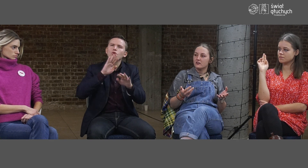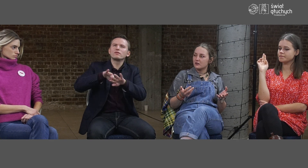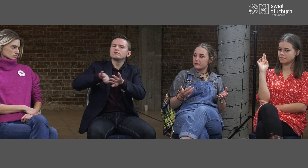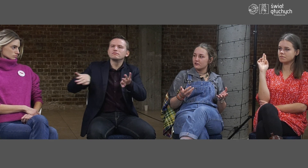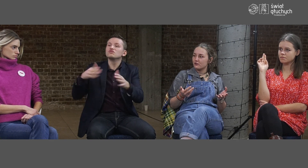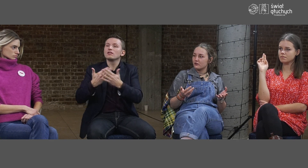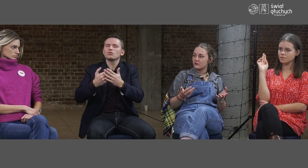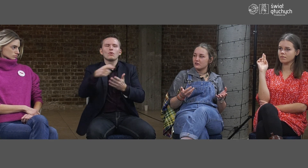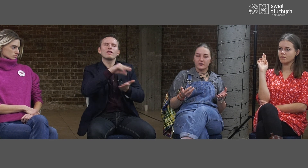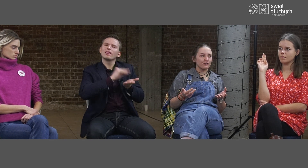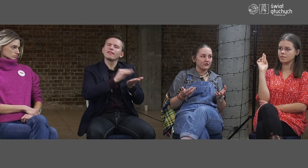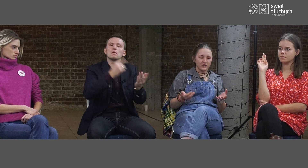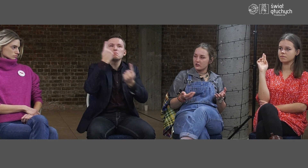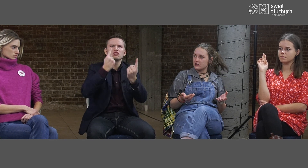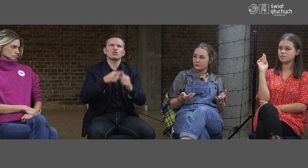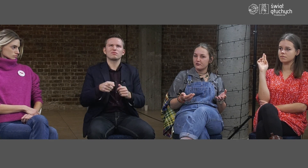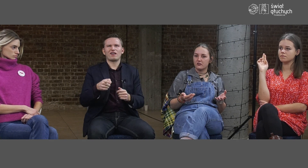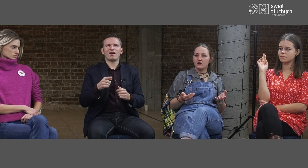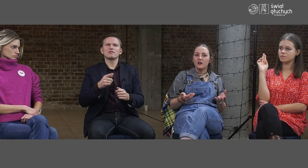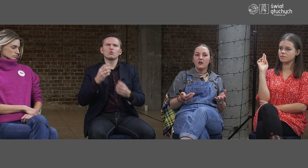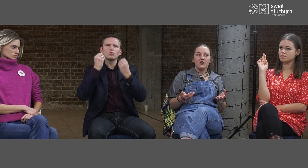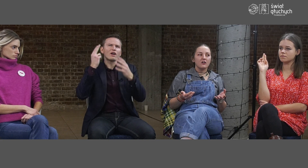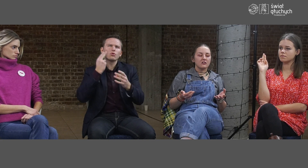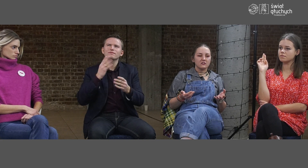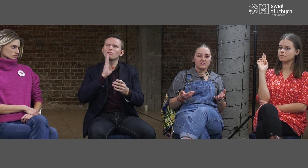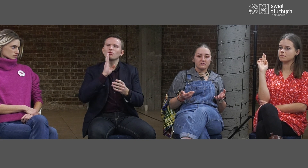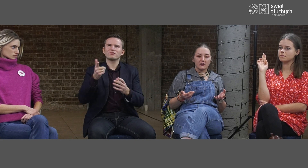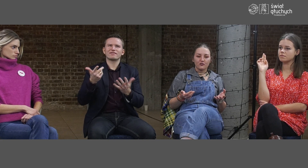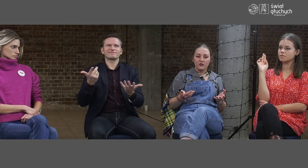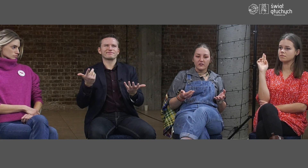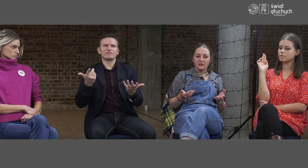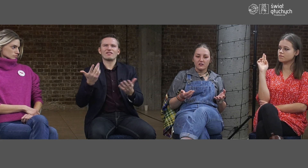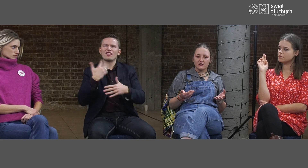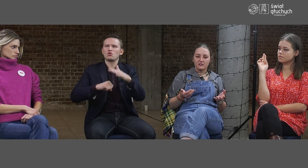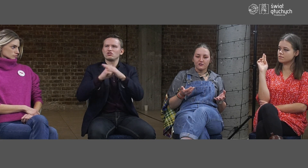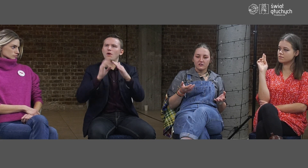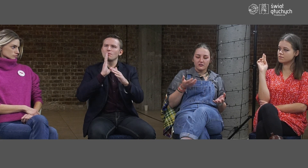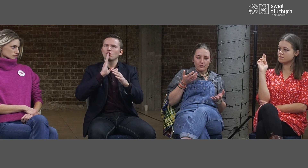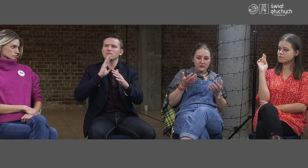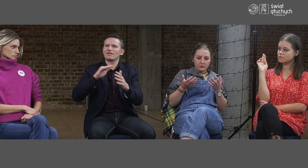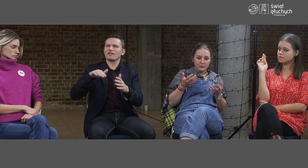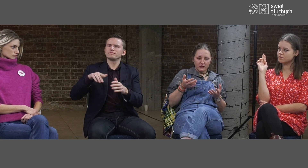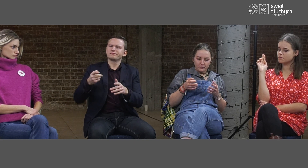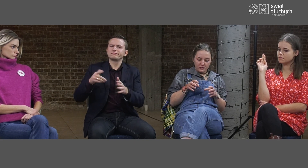which is very, very harmful. However, I also think about it this way,